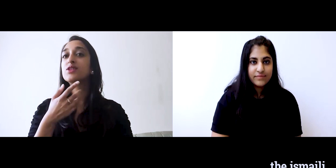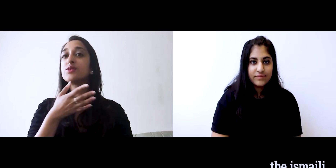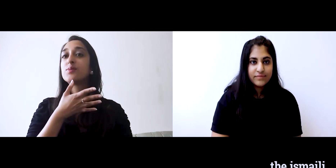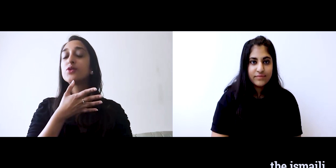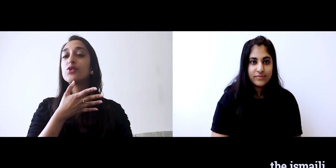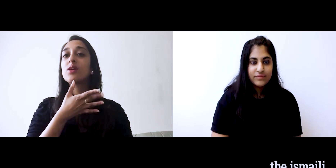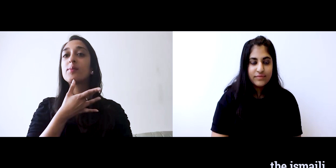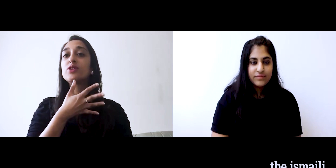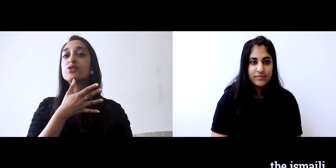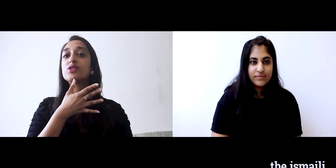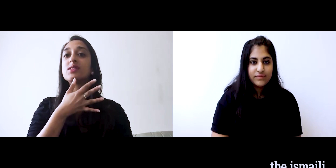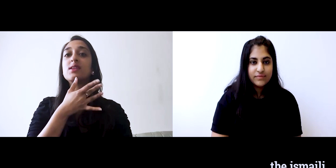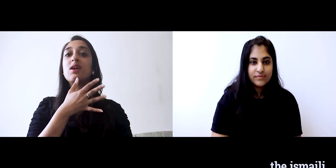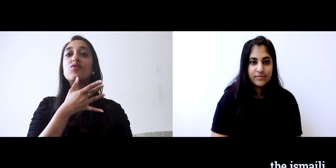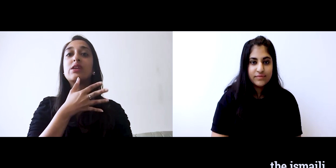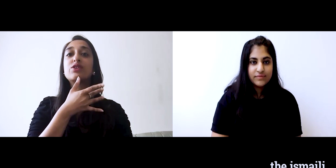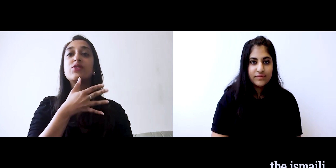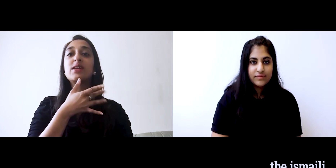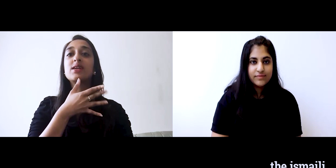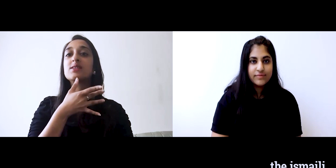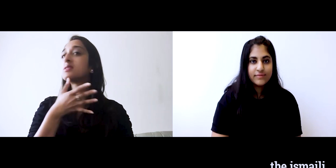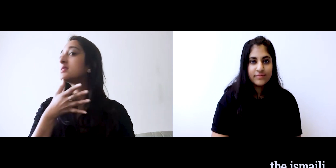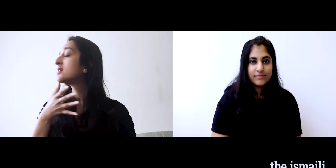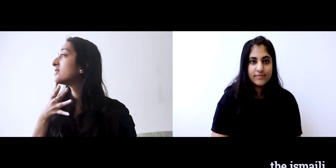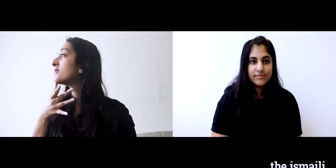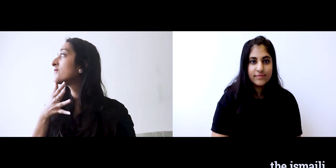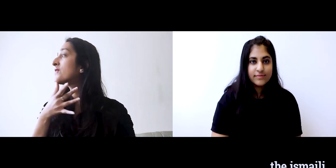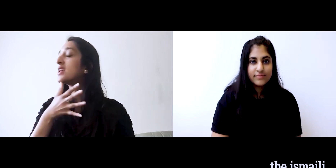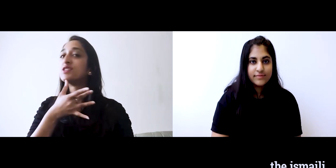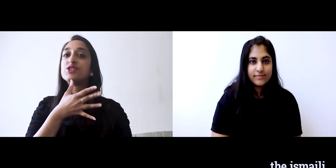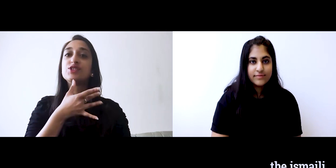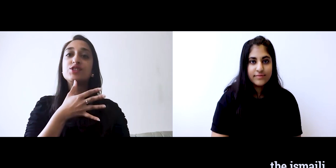Make sure you put your thumb on your chin and wiggle your fingers. Fish